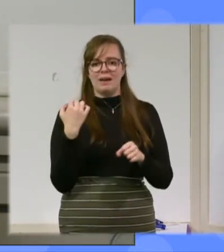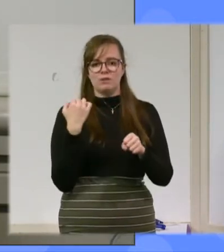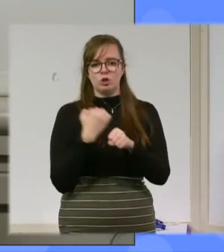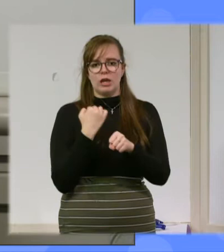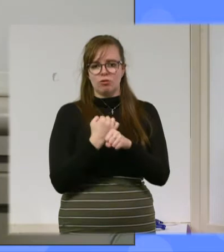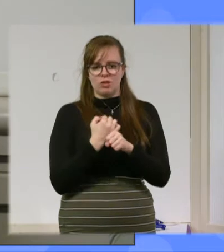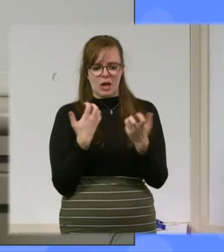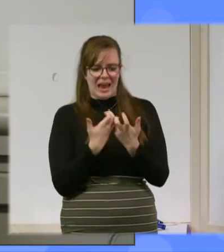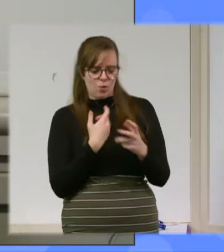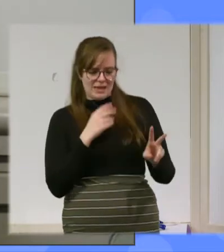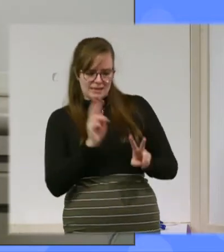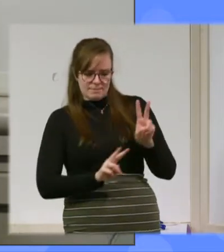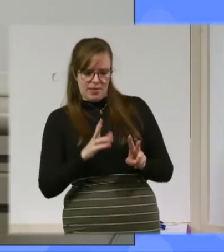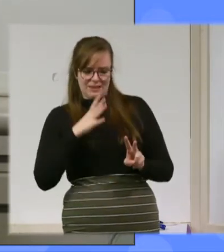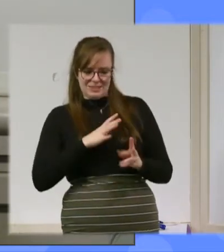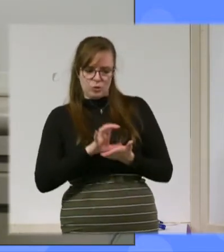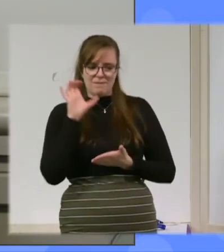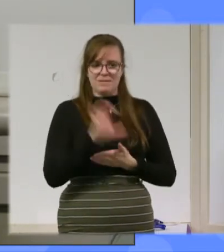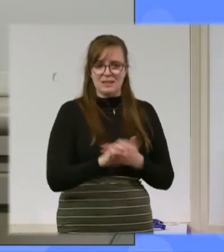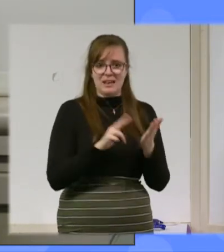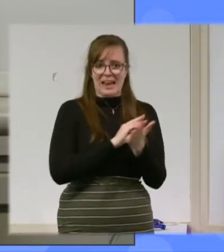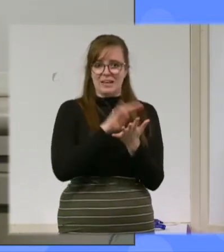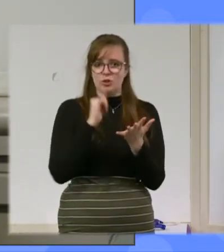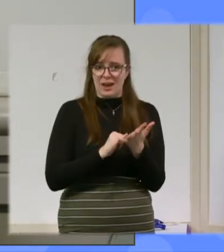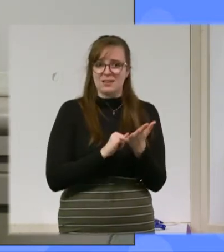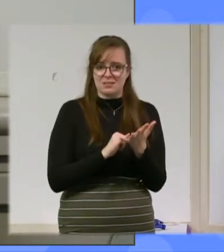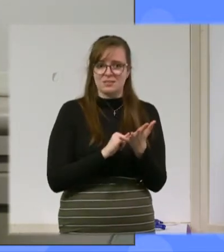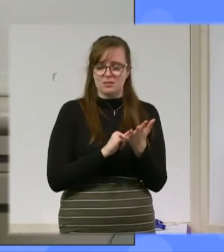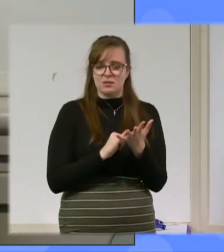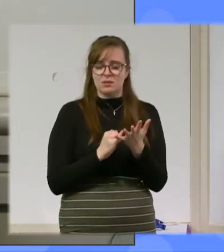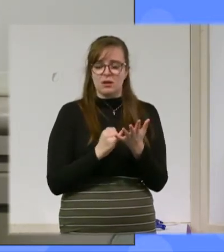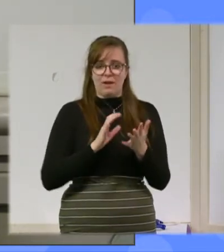the investment in a national health service free at the point of never paid